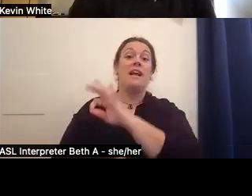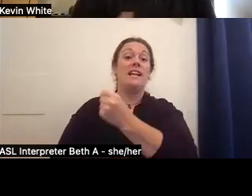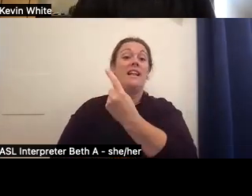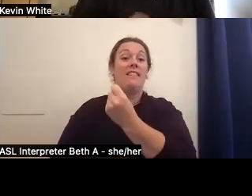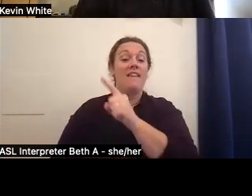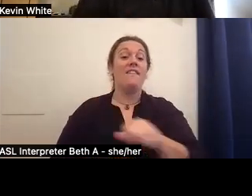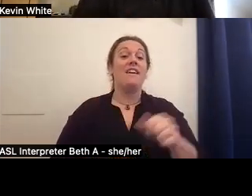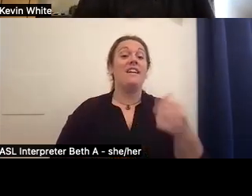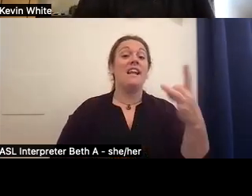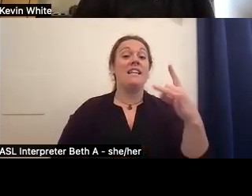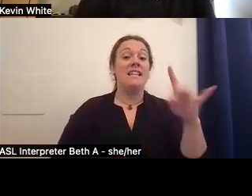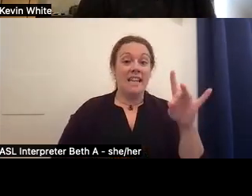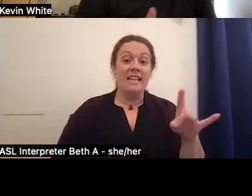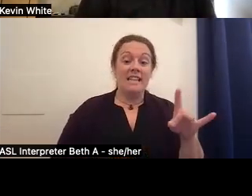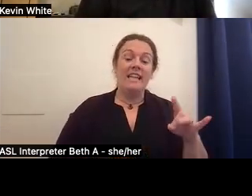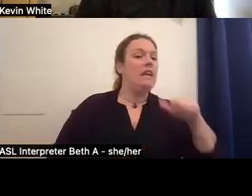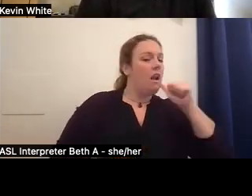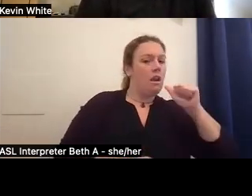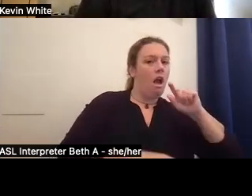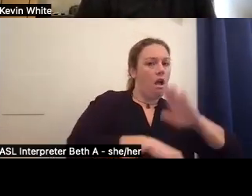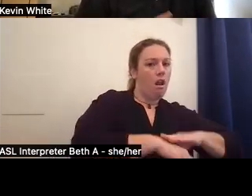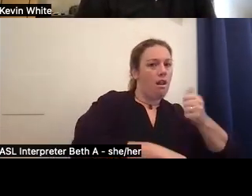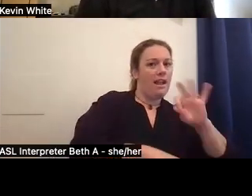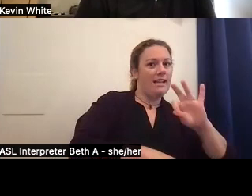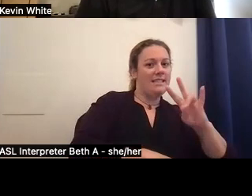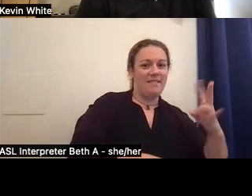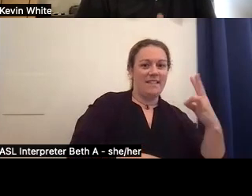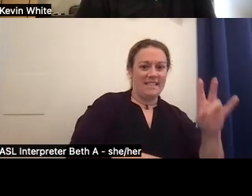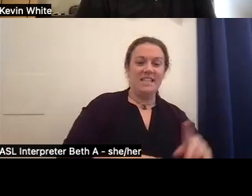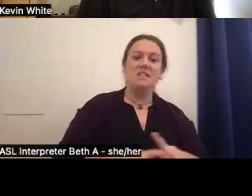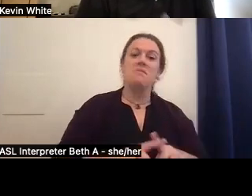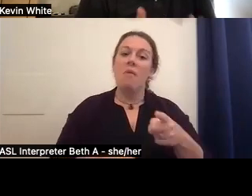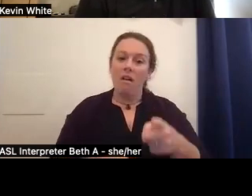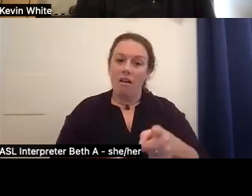the collection 43 stories are Onondaga, six are Mohawk. four are Oneida, Seneca have three, and